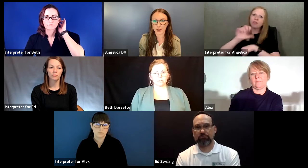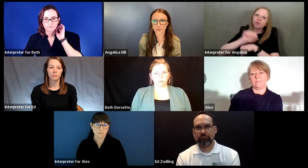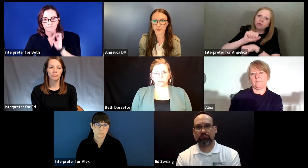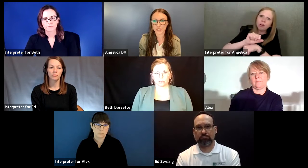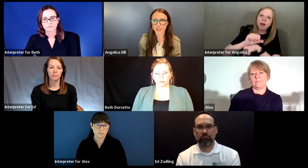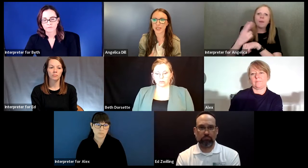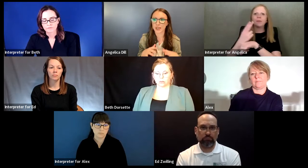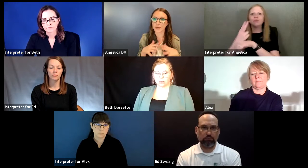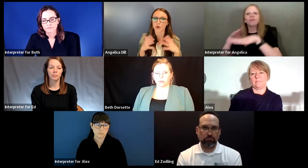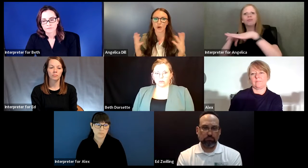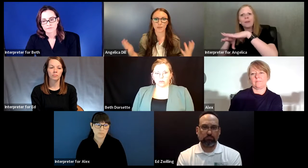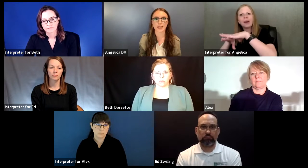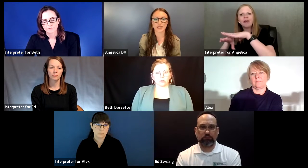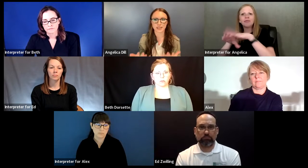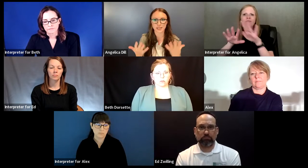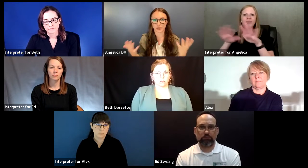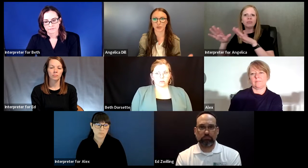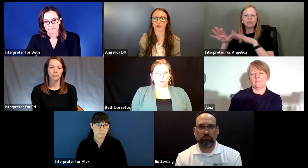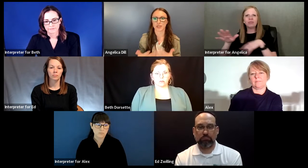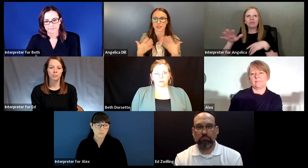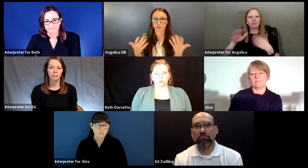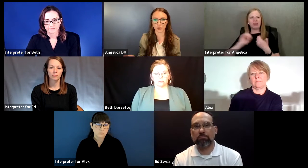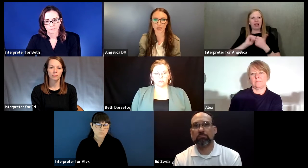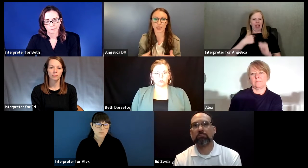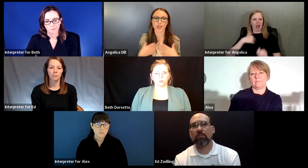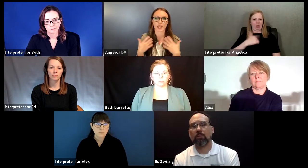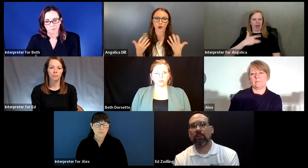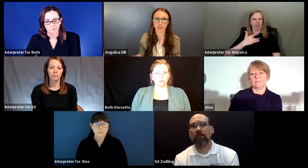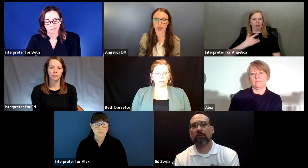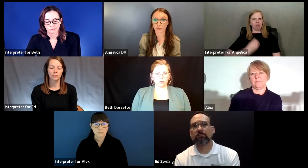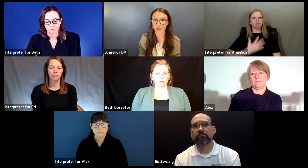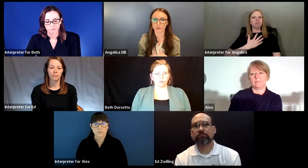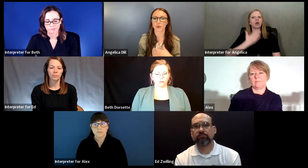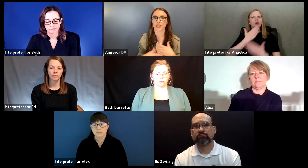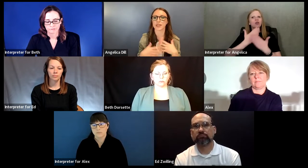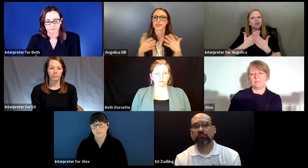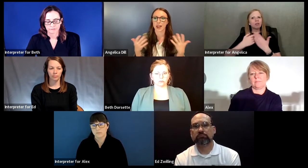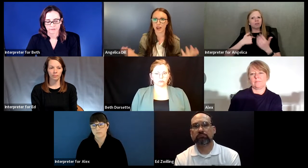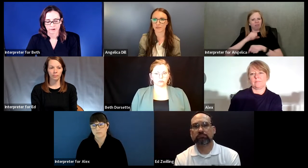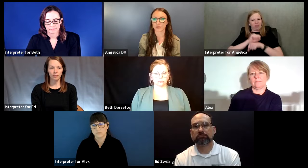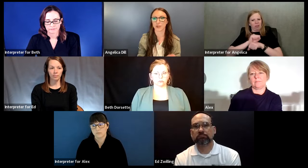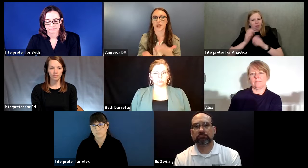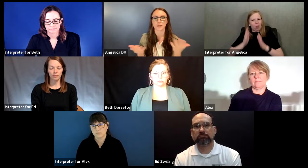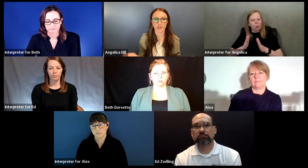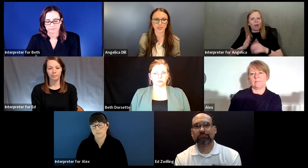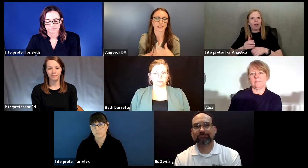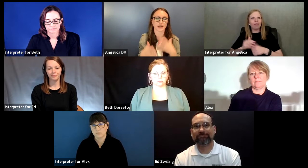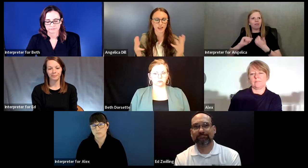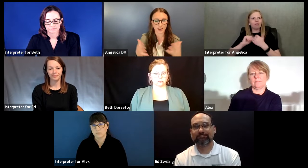accommodation. But just thinking about what makes us feel good as an employee. And how we can have good employees. And have good companies.